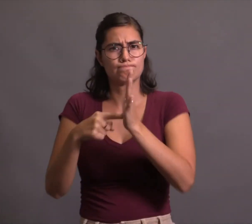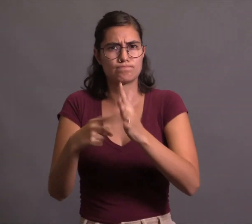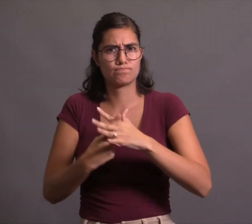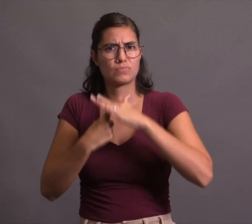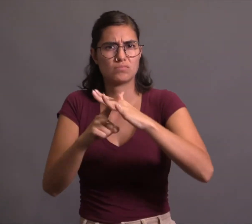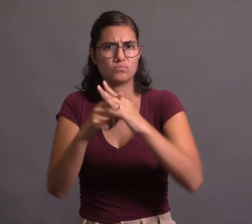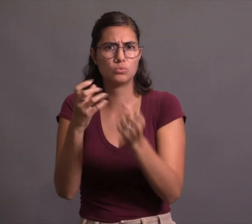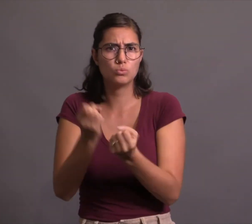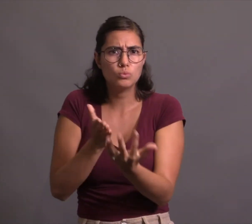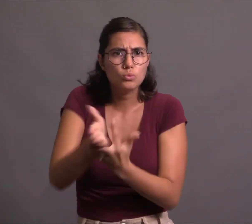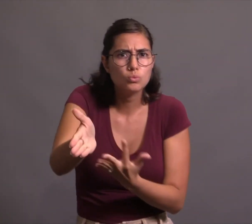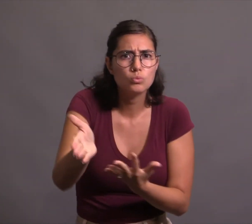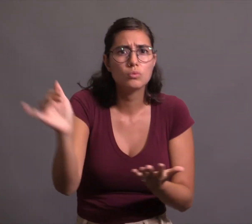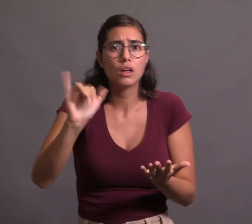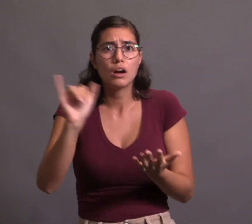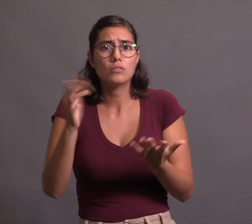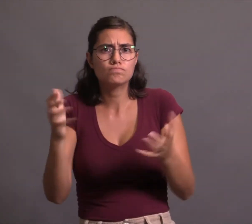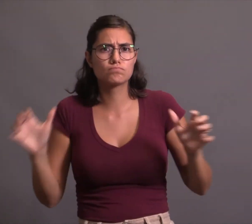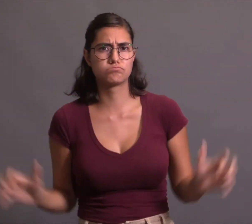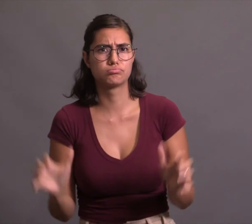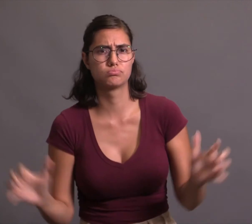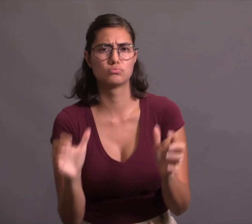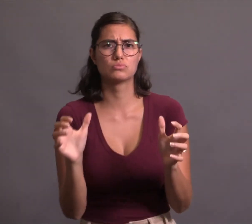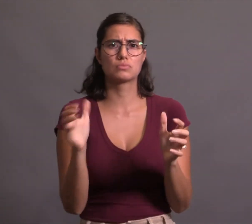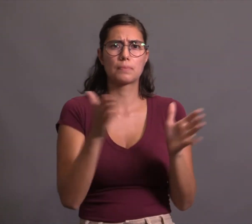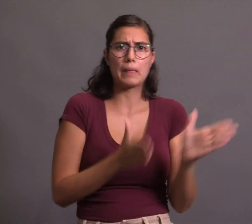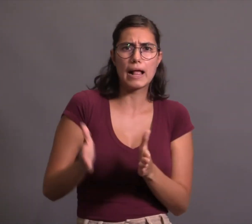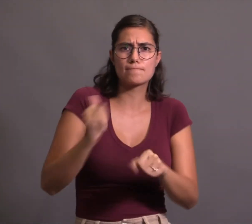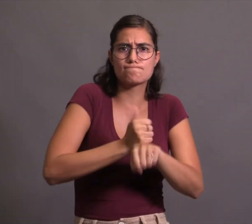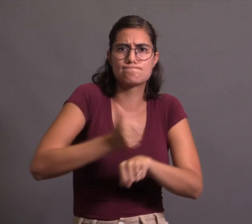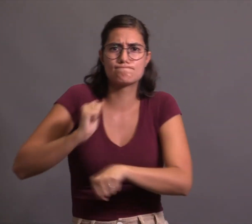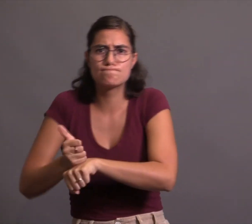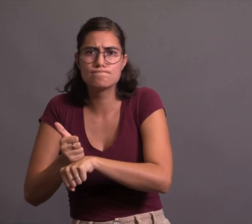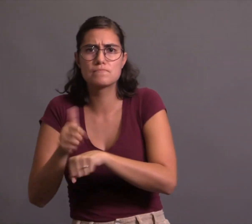Demonstrate initiative by doing the following: Enact plans of action,